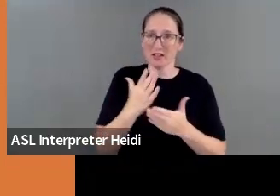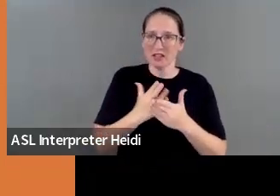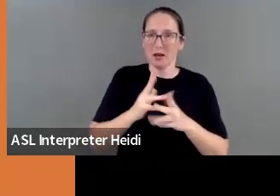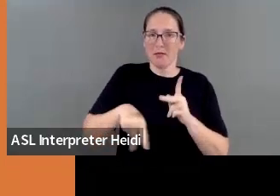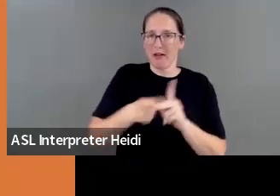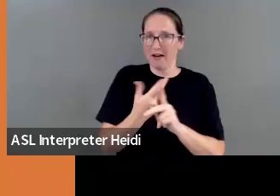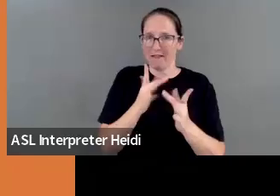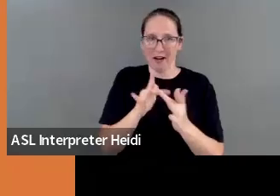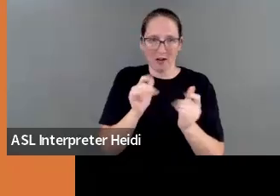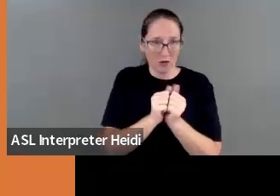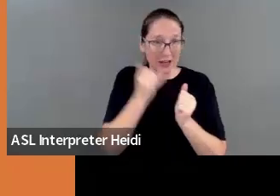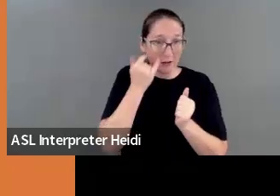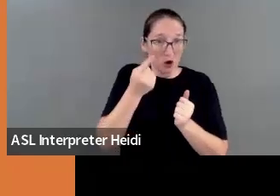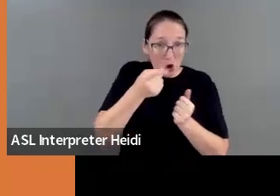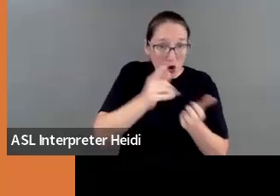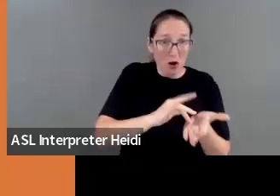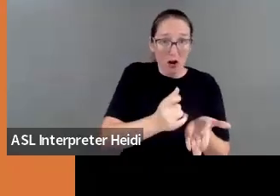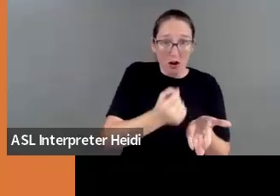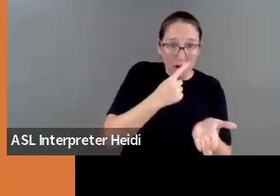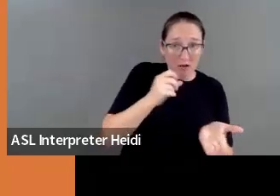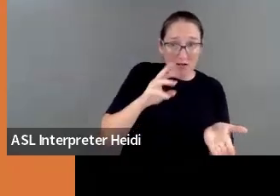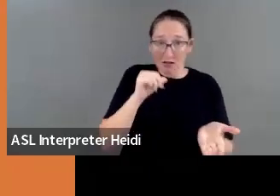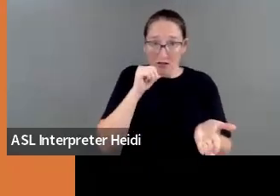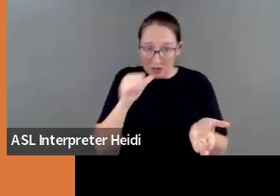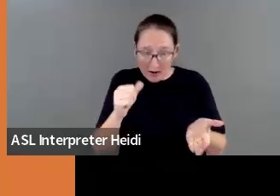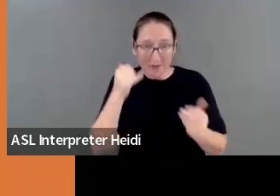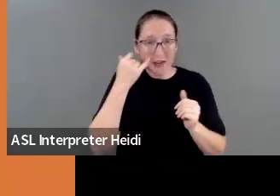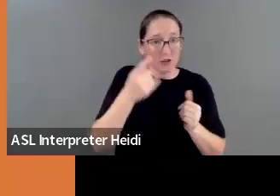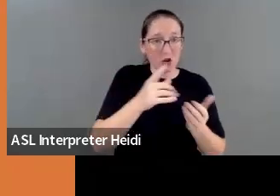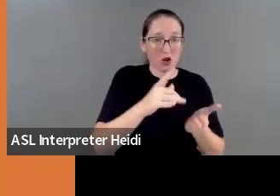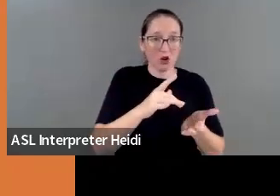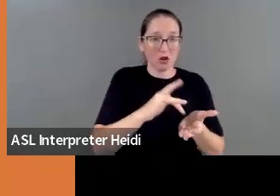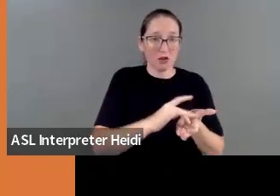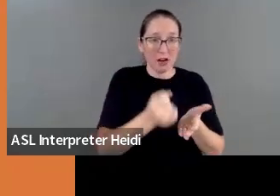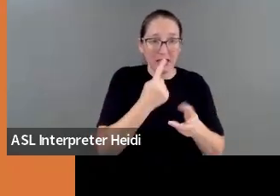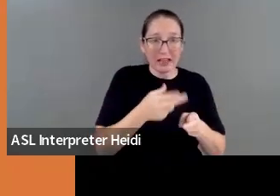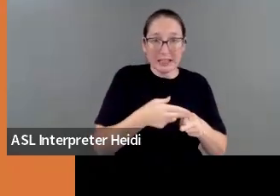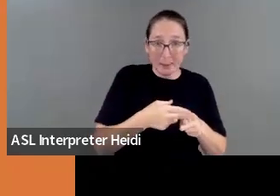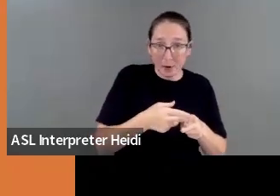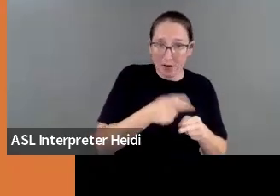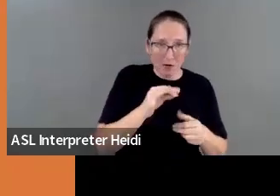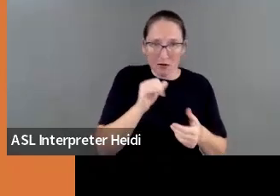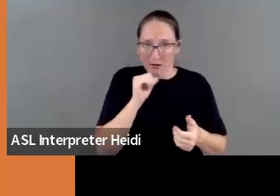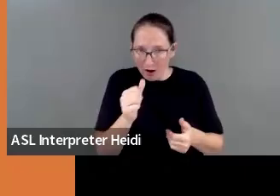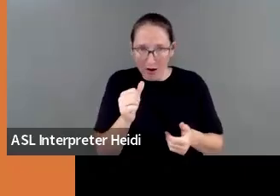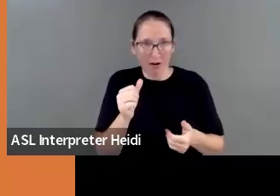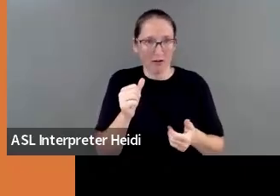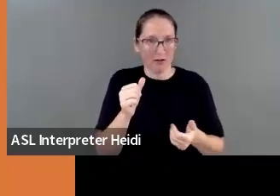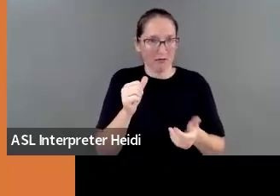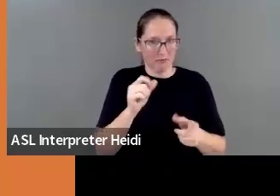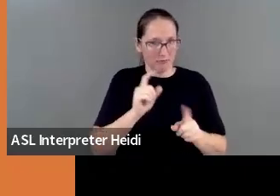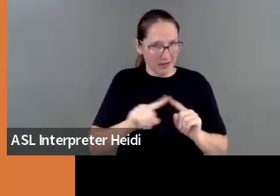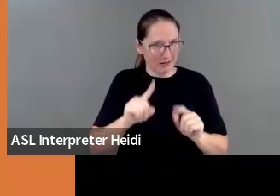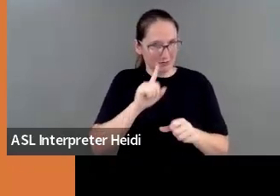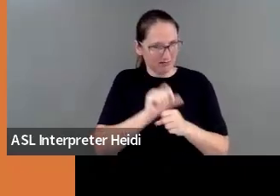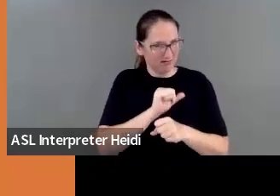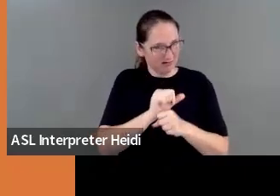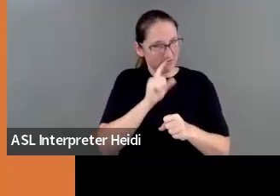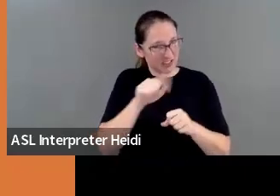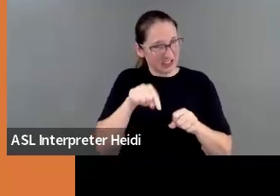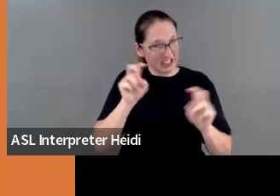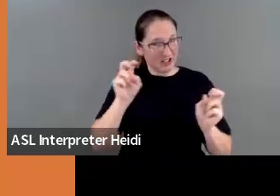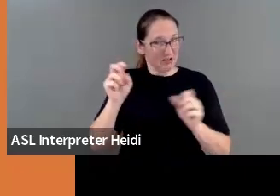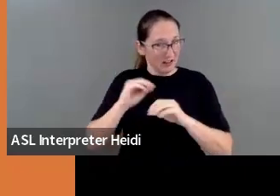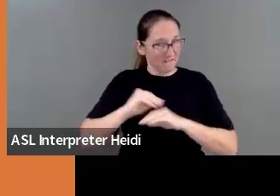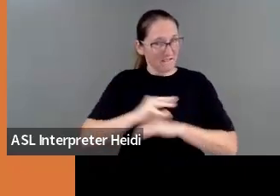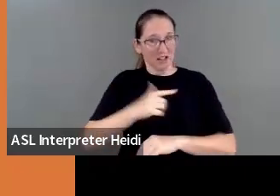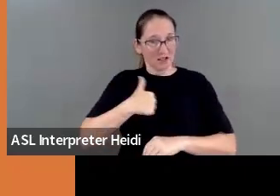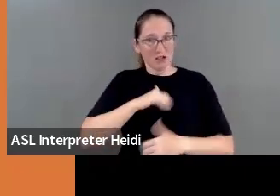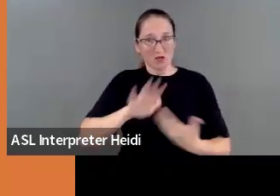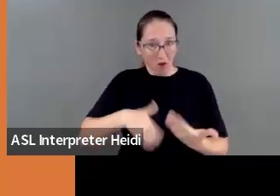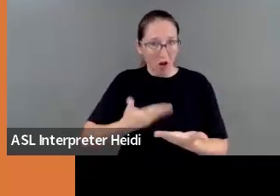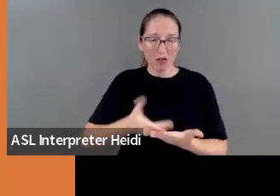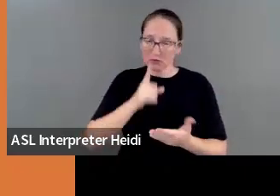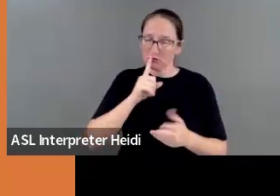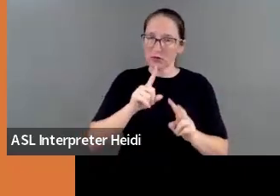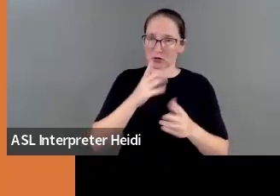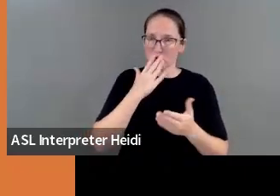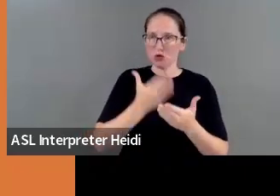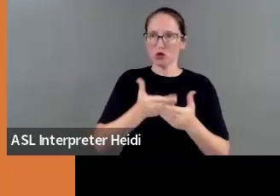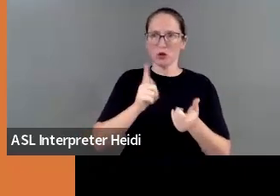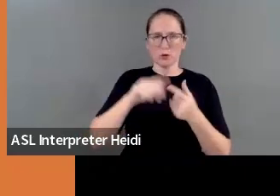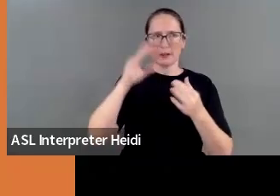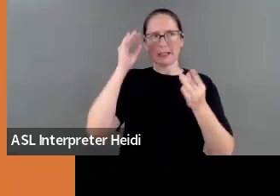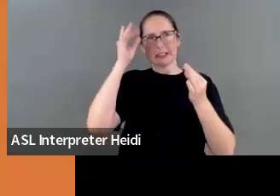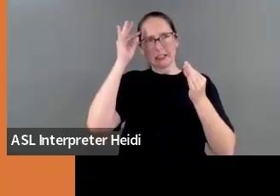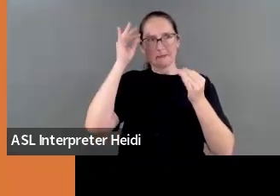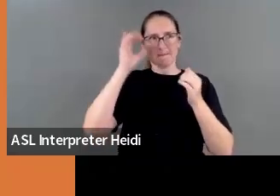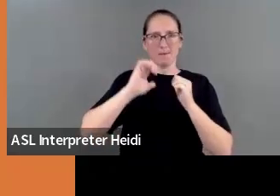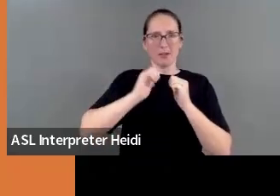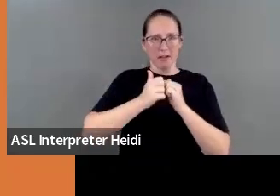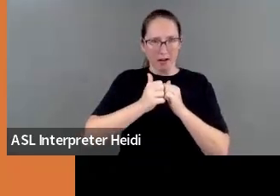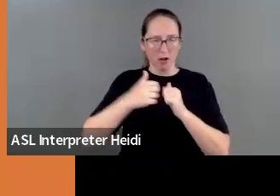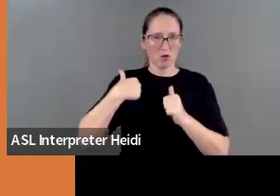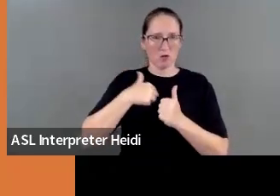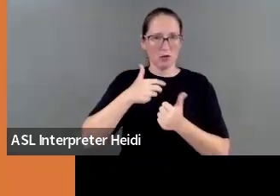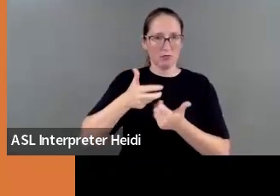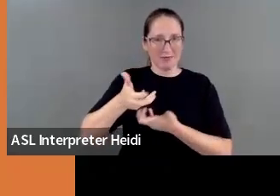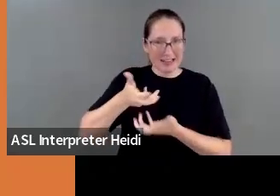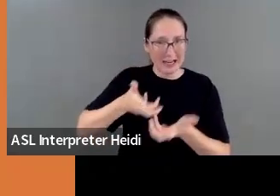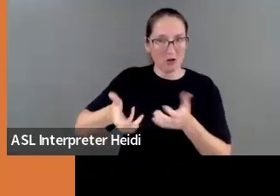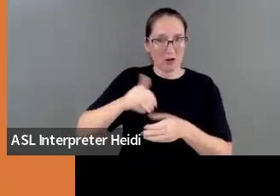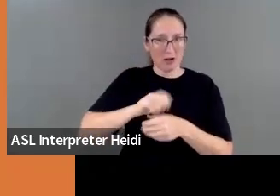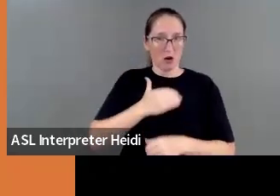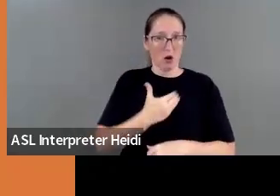first question,